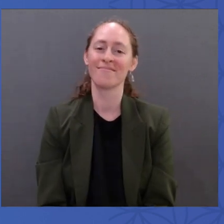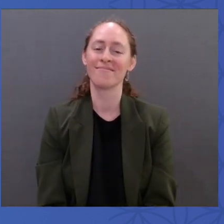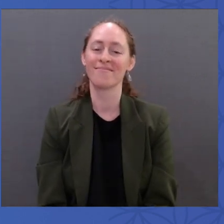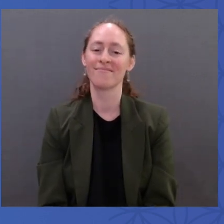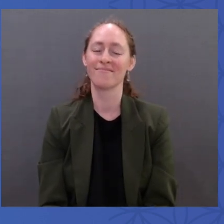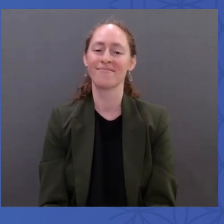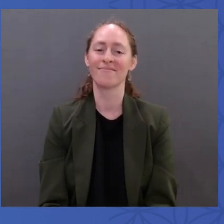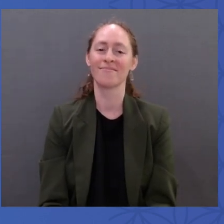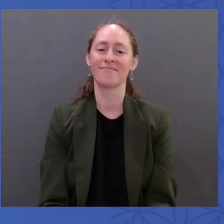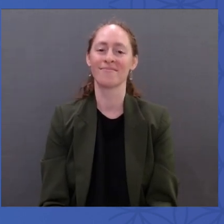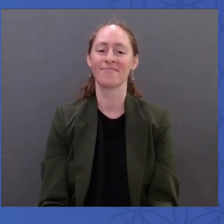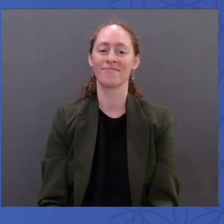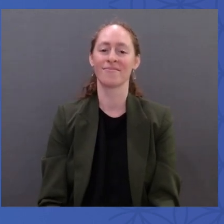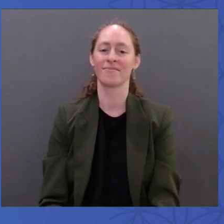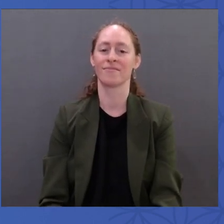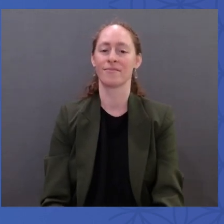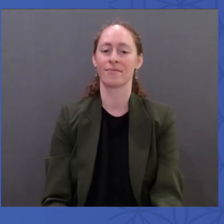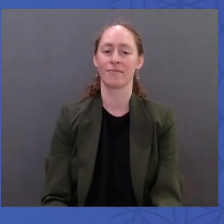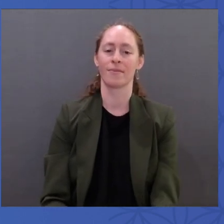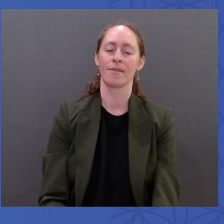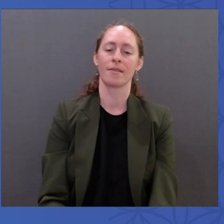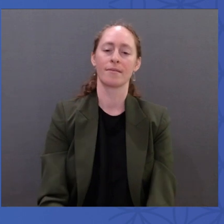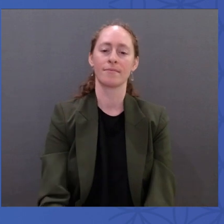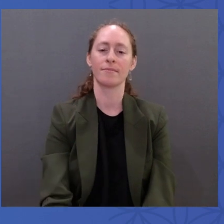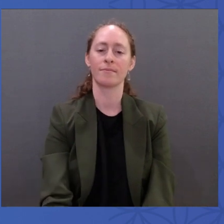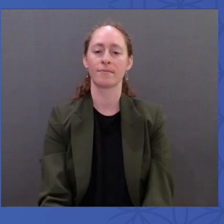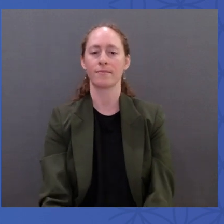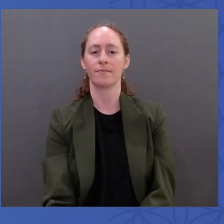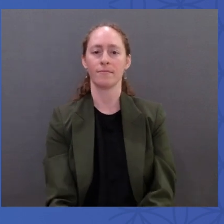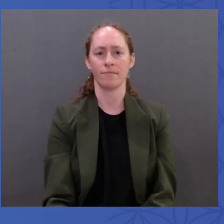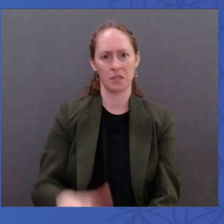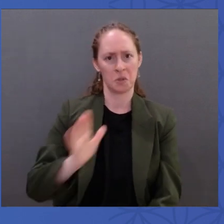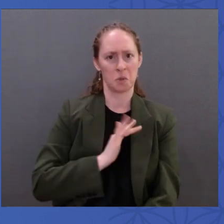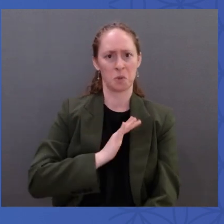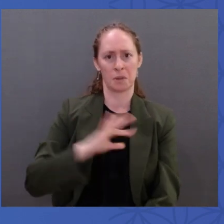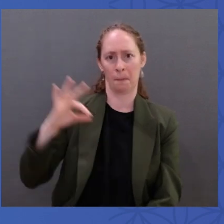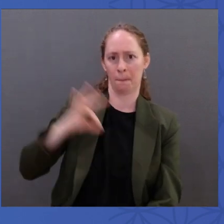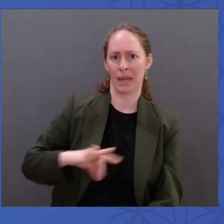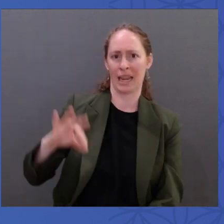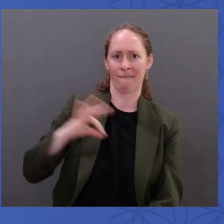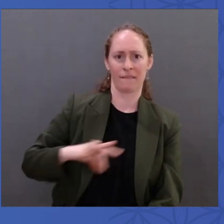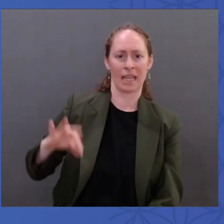The need to fully harness internal power, optimize external resources, minding that internal resources